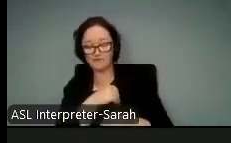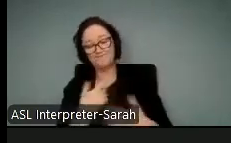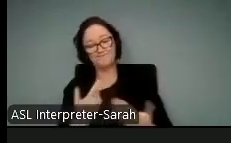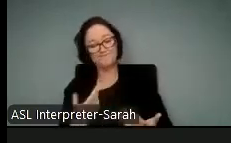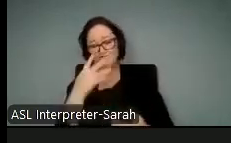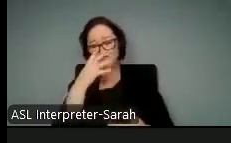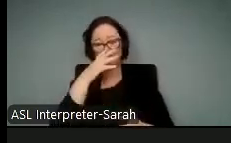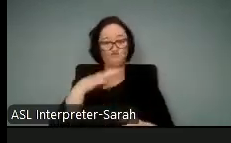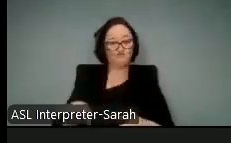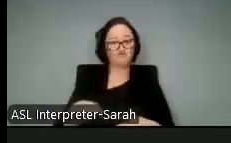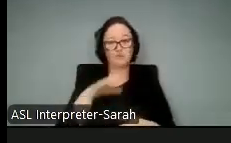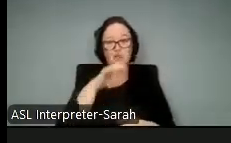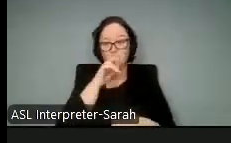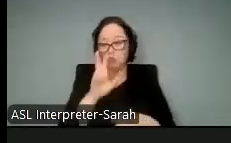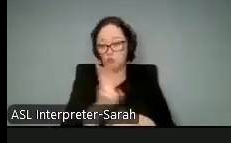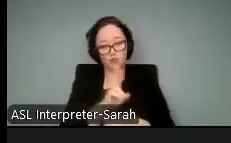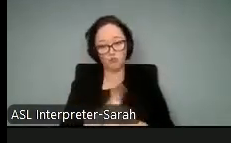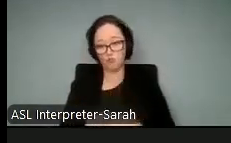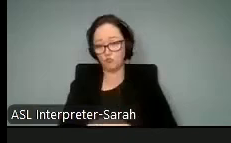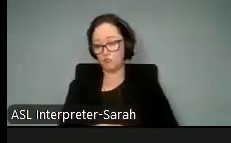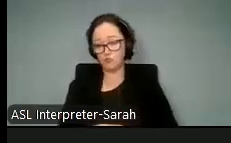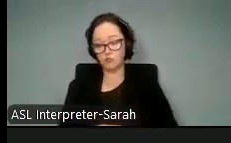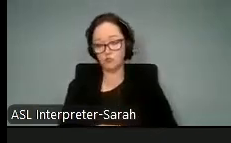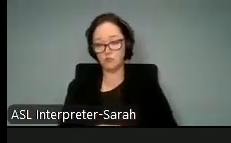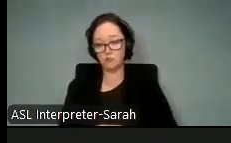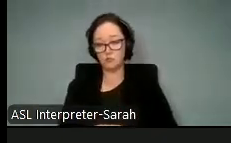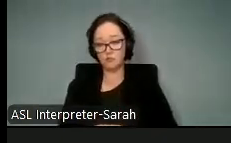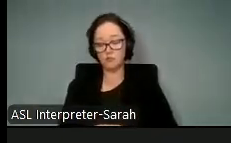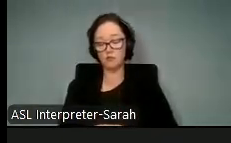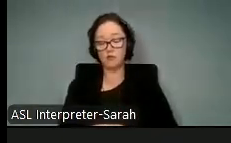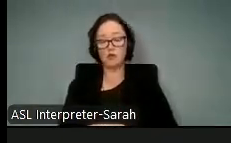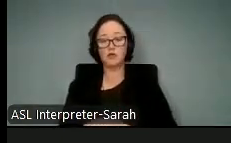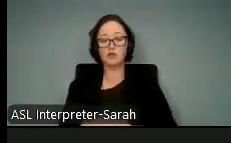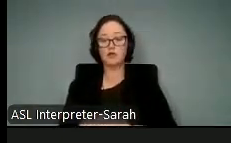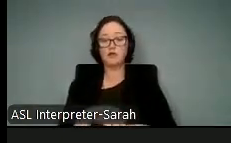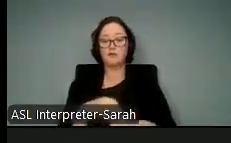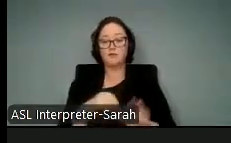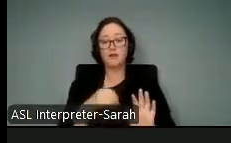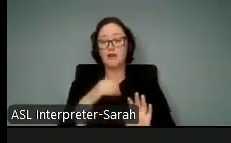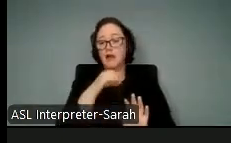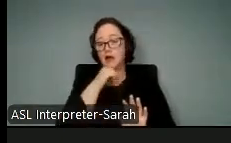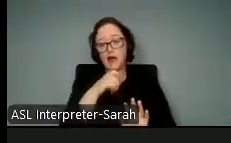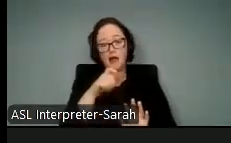and I do not believe that something has to be ugly to be accessible.